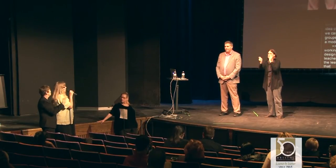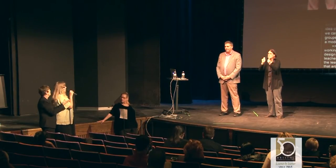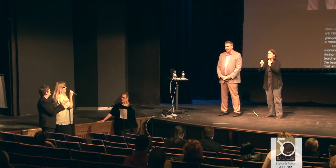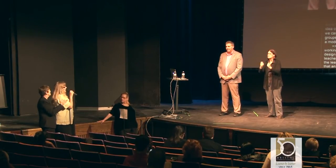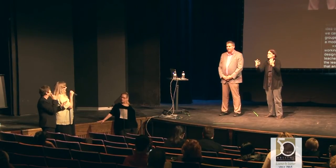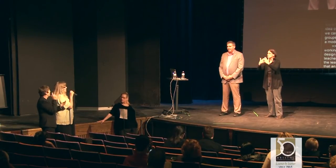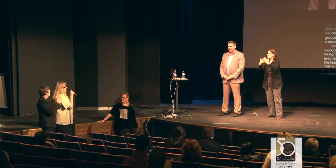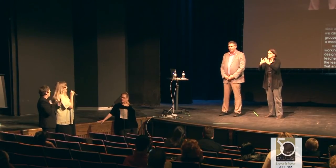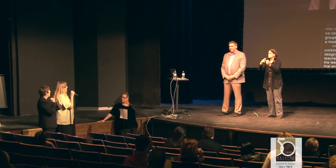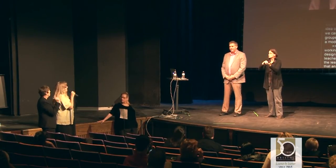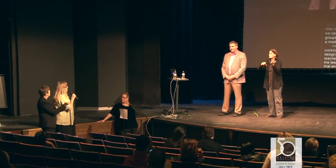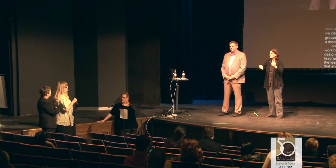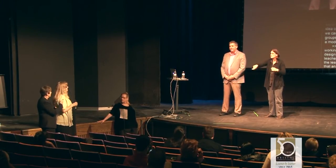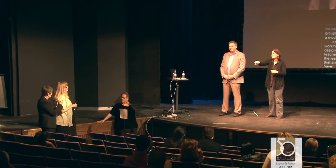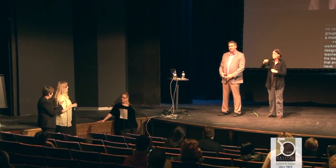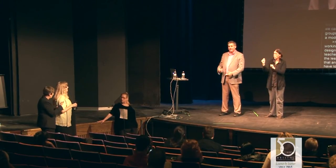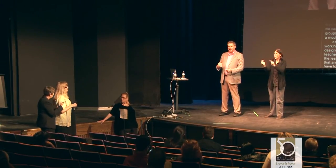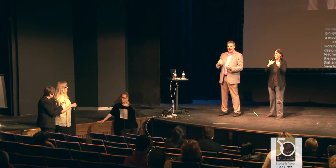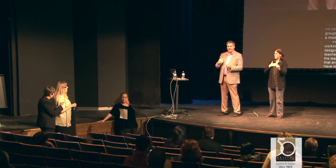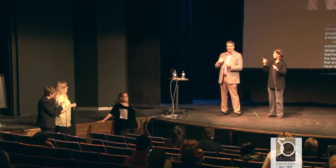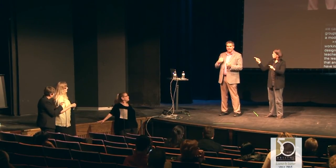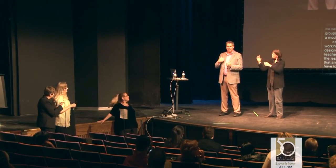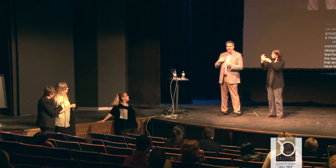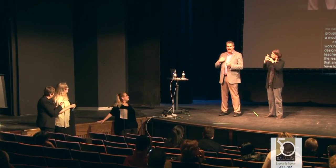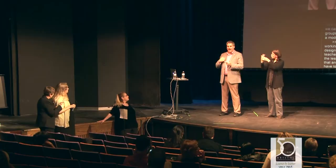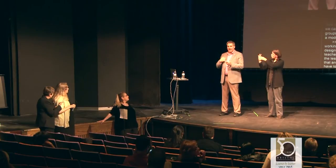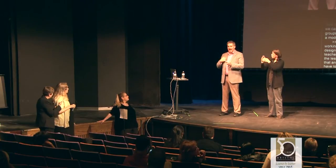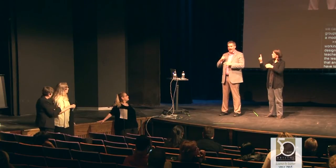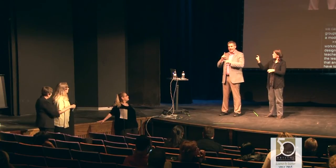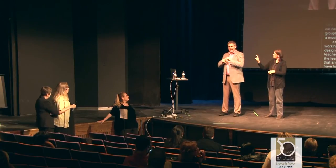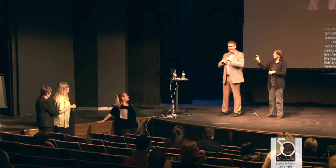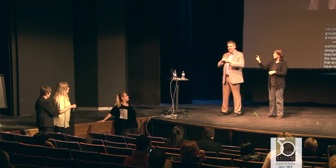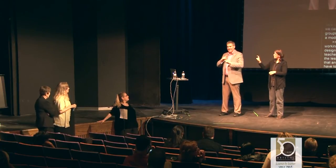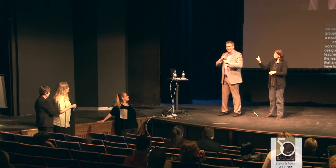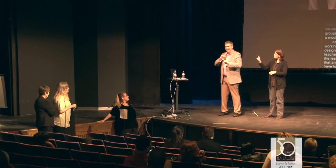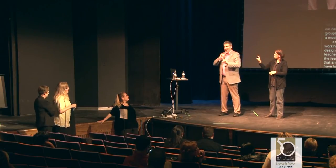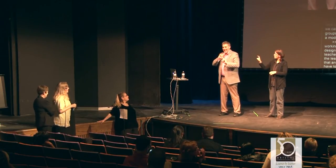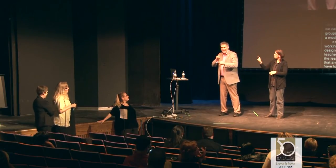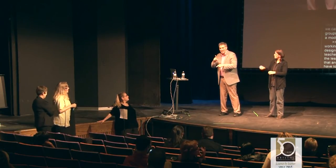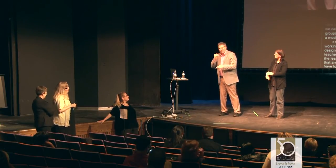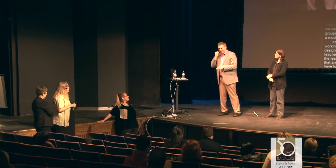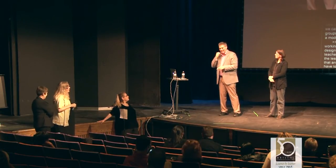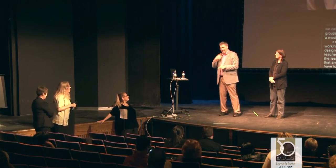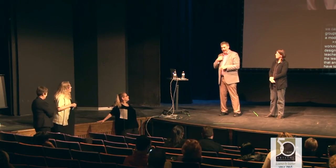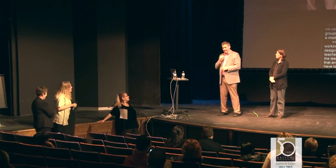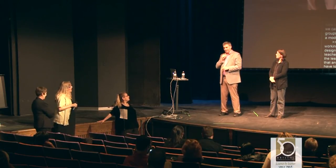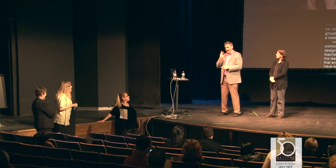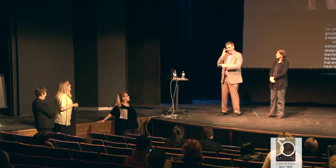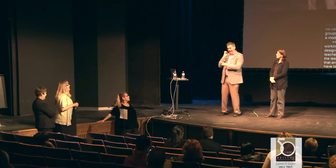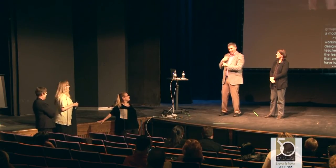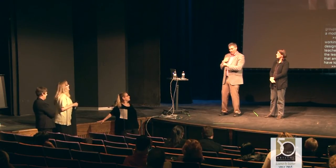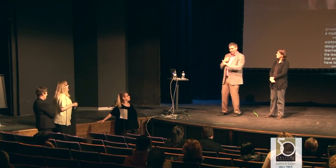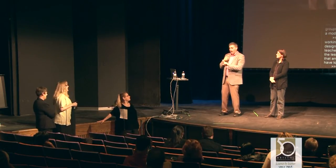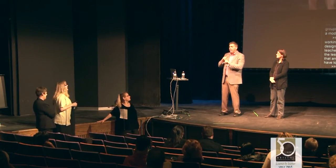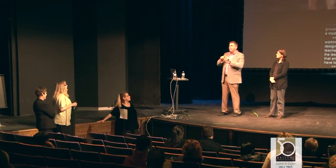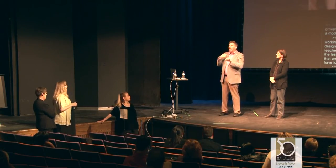have looked at nationally? >>CHRIS WAGNER: I can't answer that. I